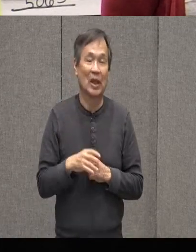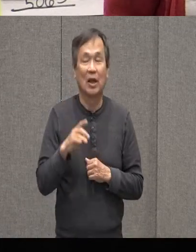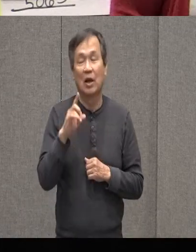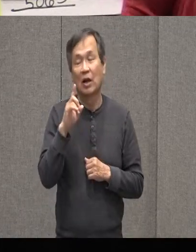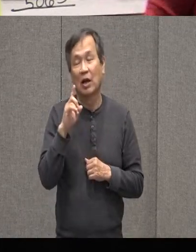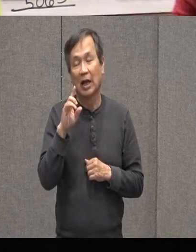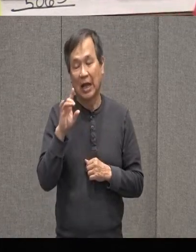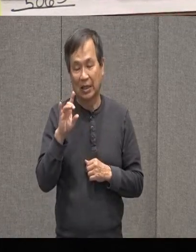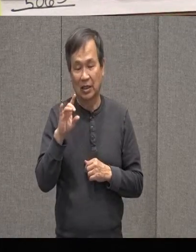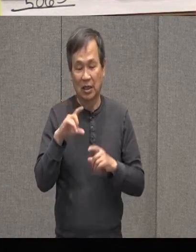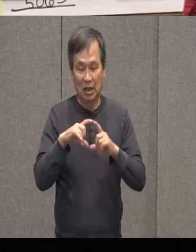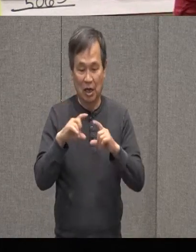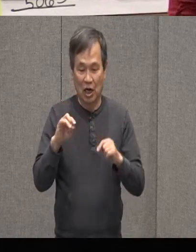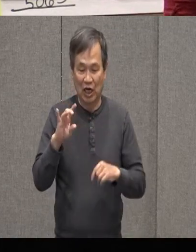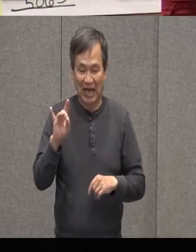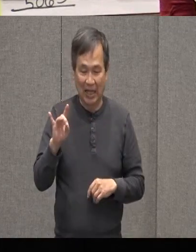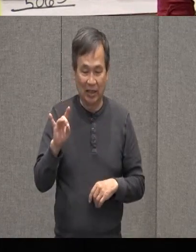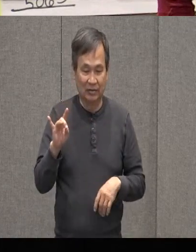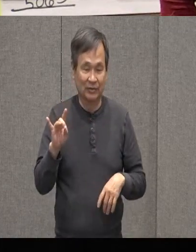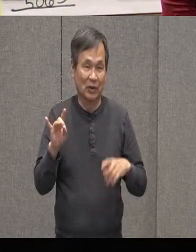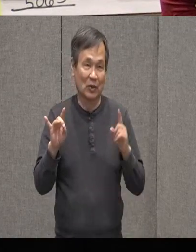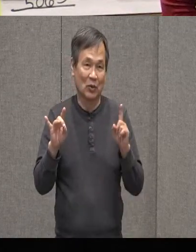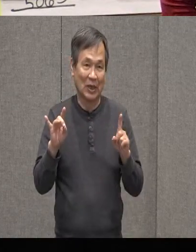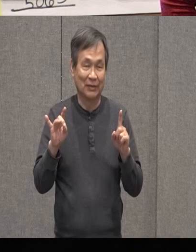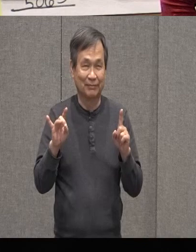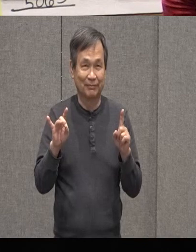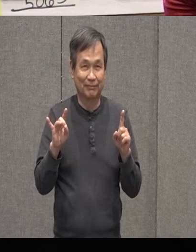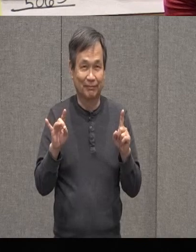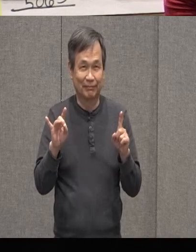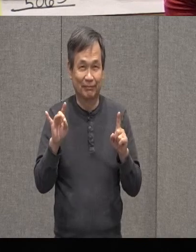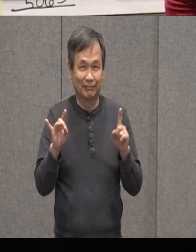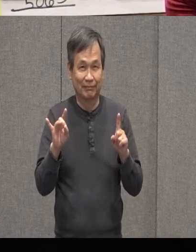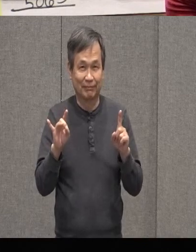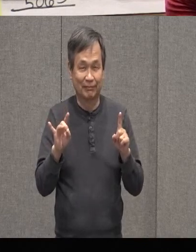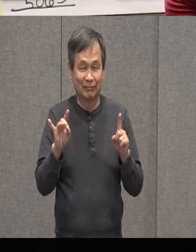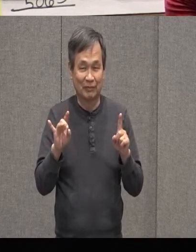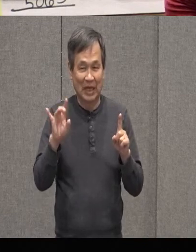So eight times one by the identity rule equals eight.